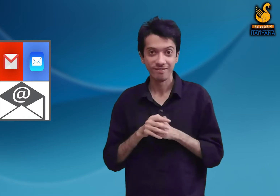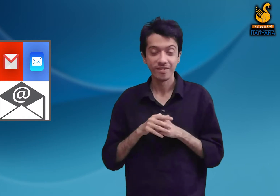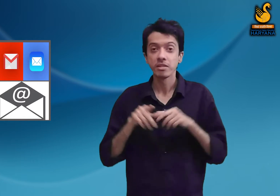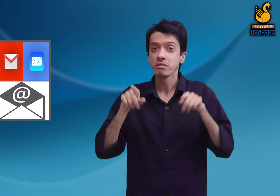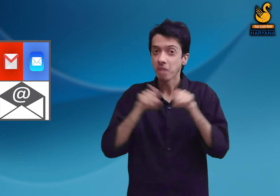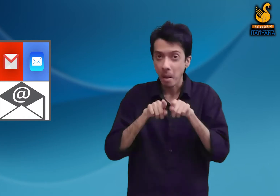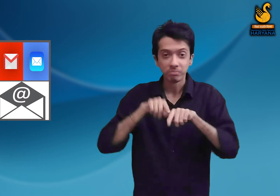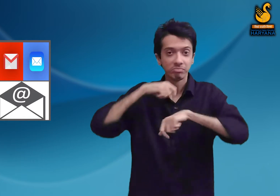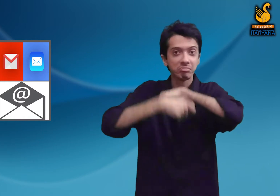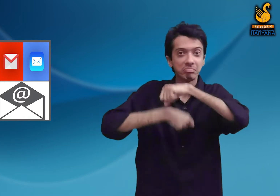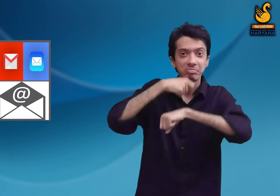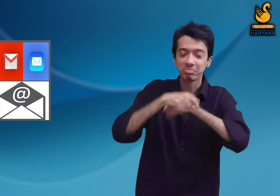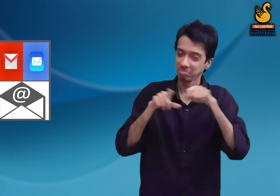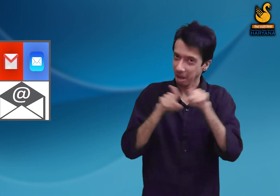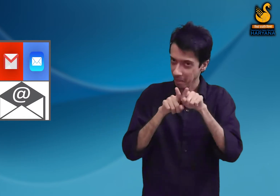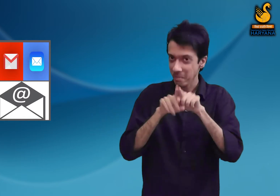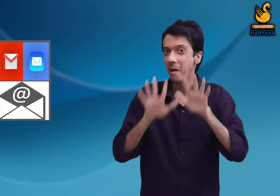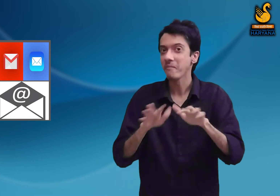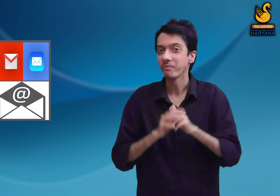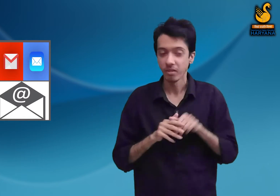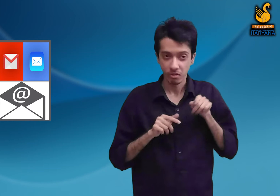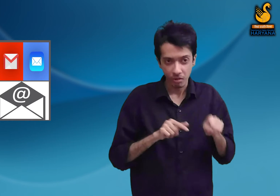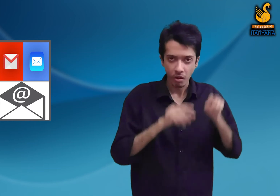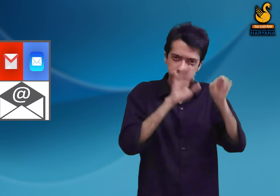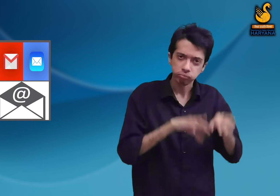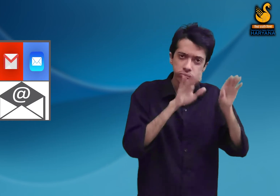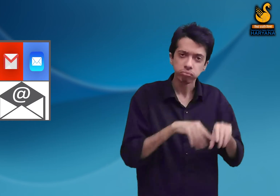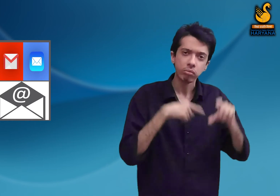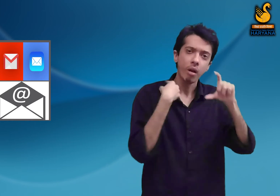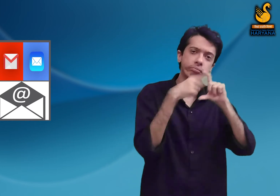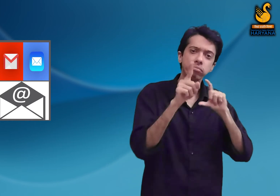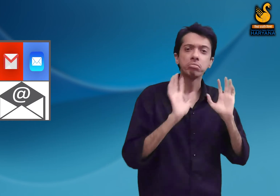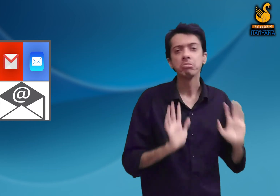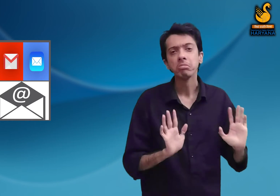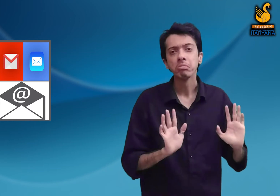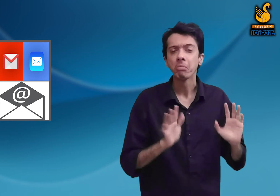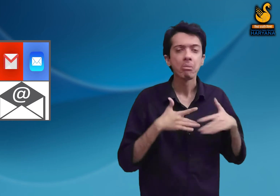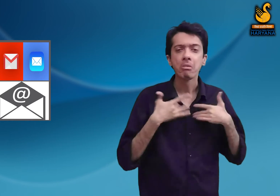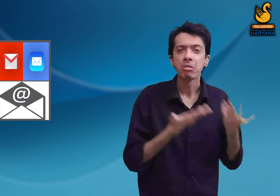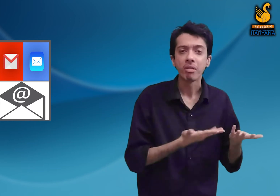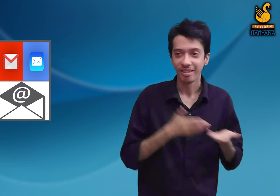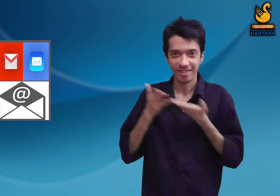So, no email will ever replace the Personal Touch of writing and mailing a letter to someone